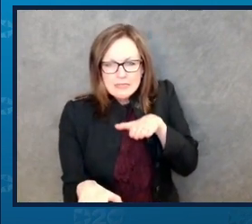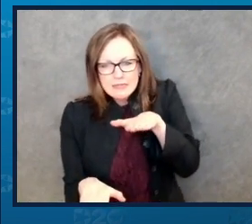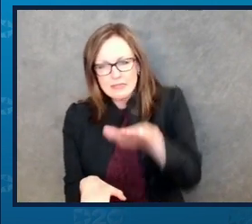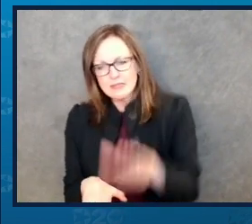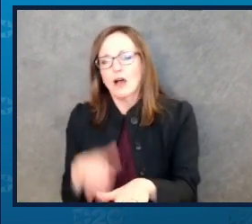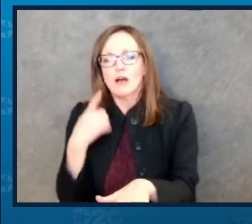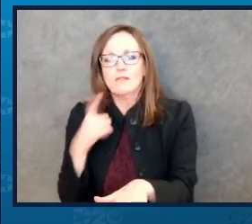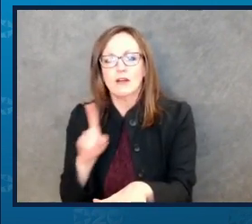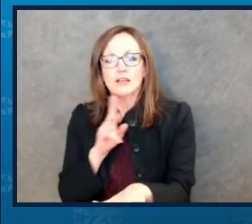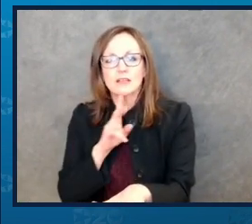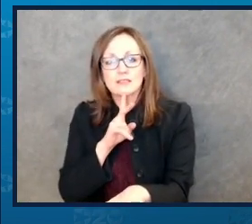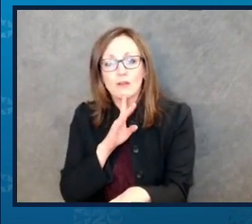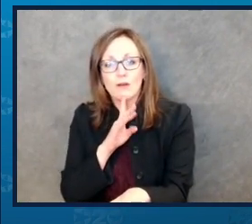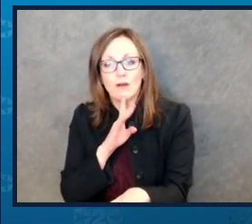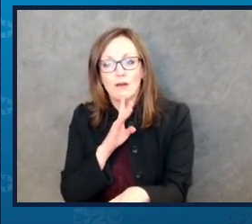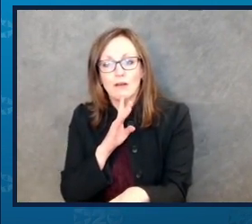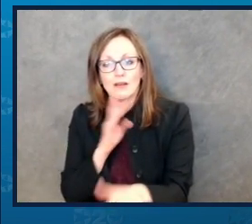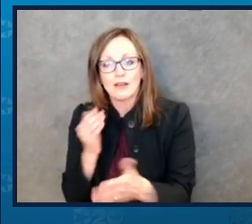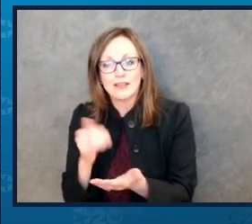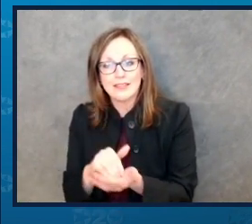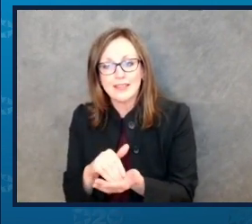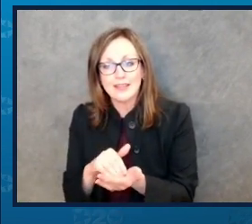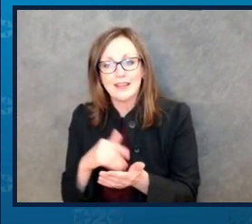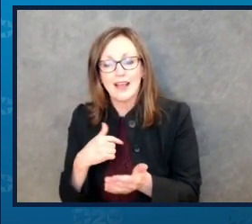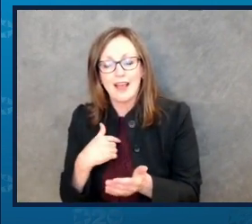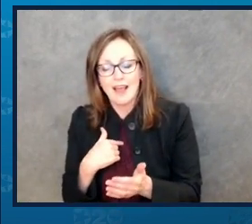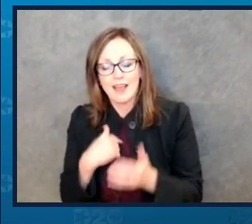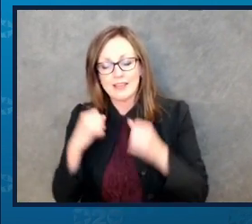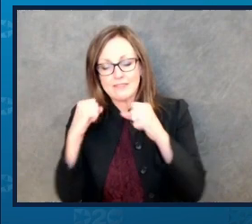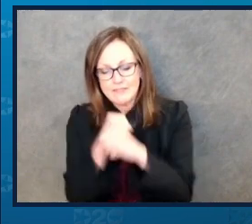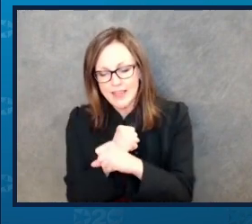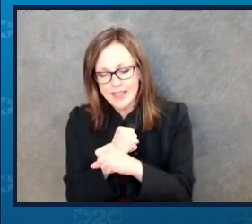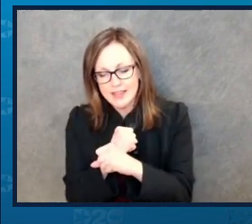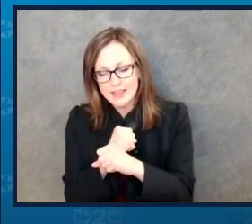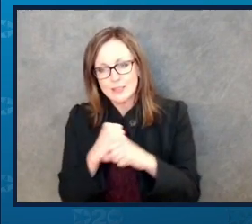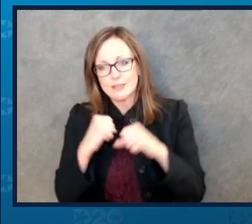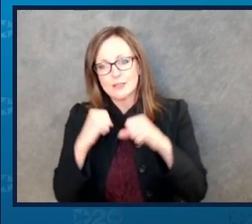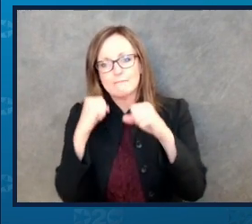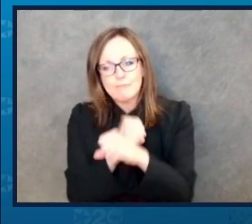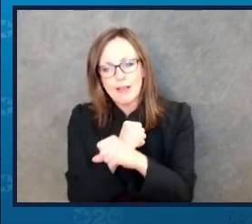MY RECOVERY IS A DAILY FIGHT,